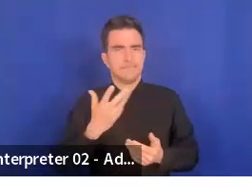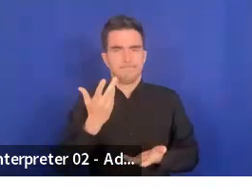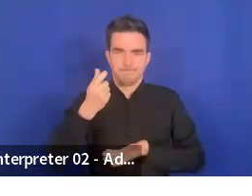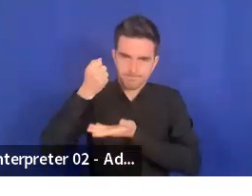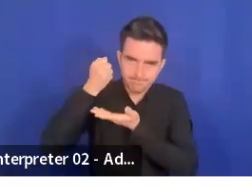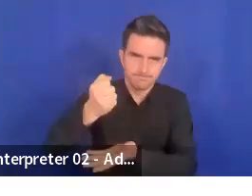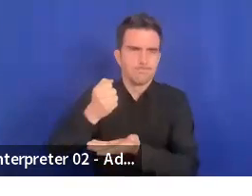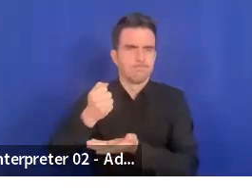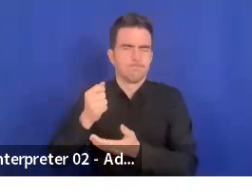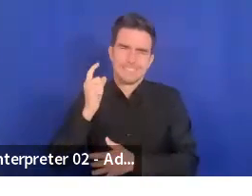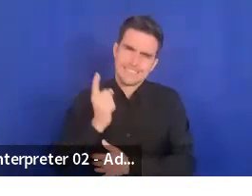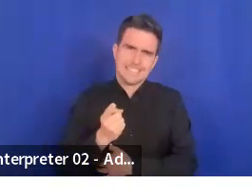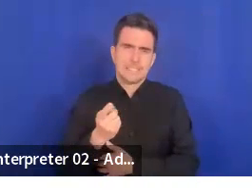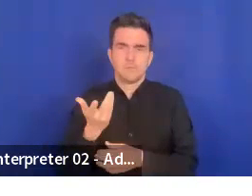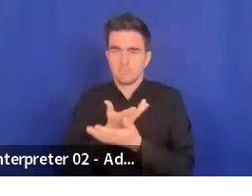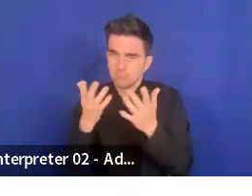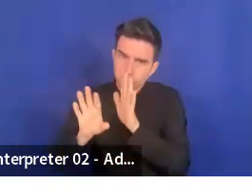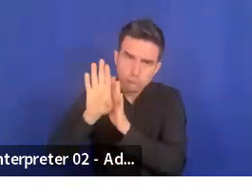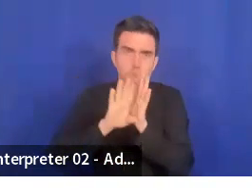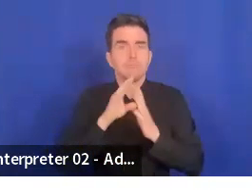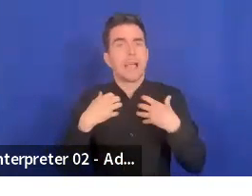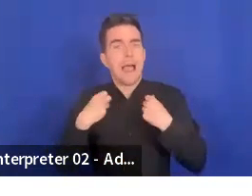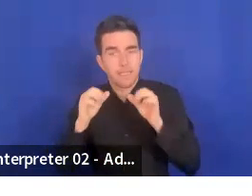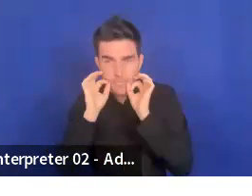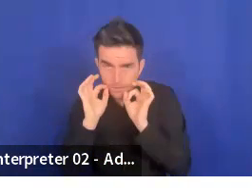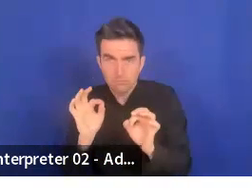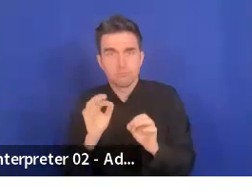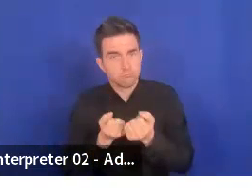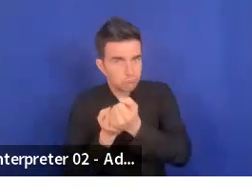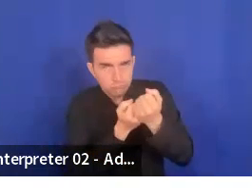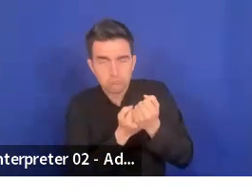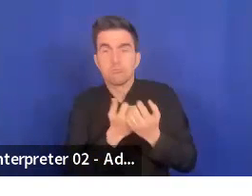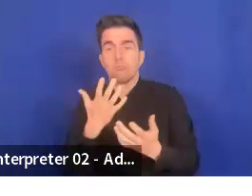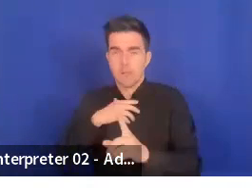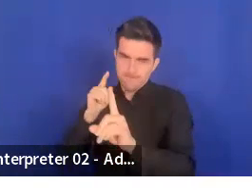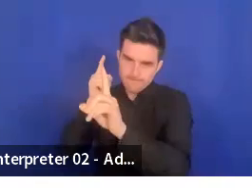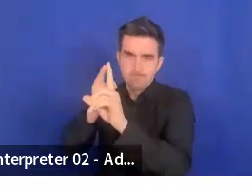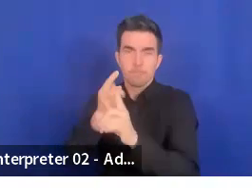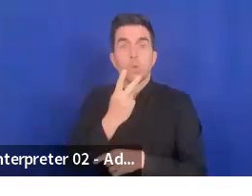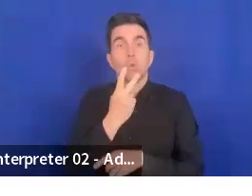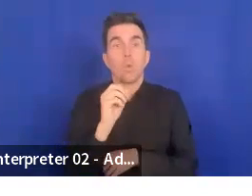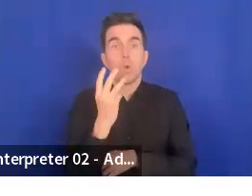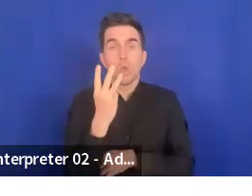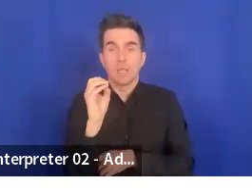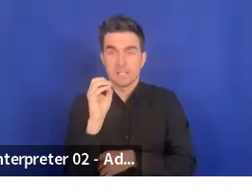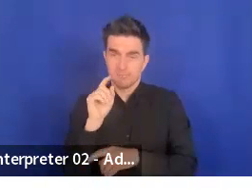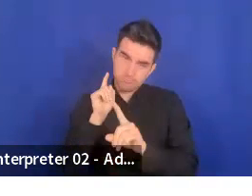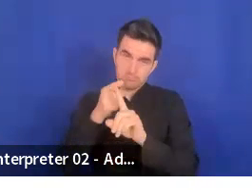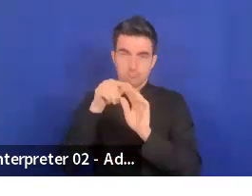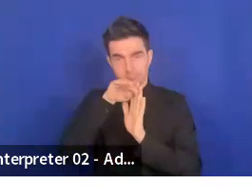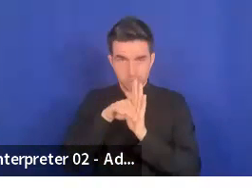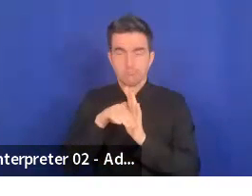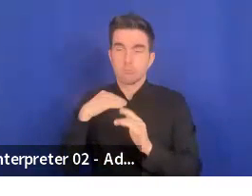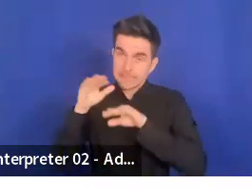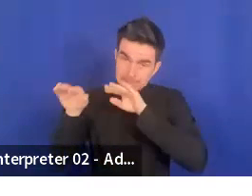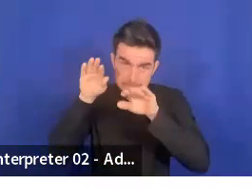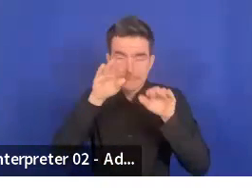Agenda, so we're asking governments to commit to spending, and this obviously varies from